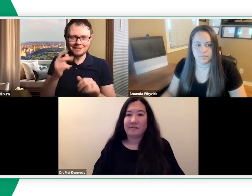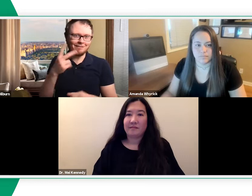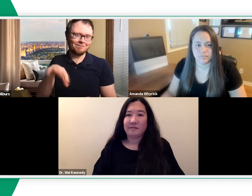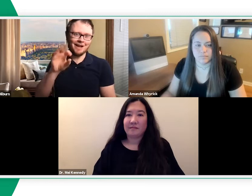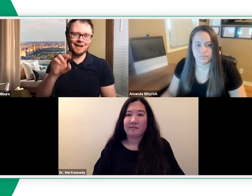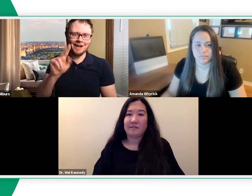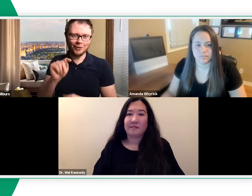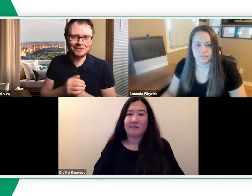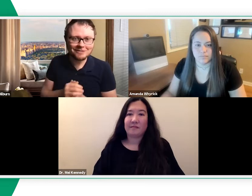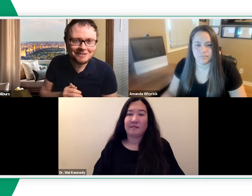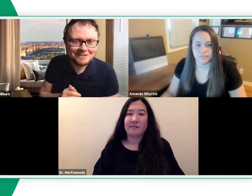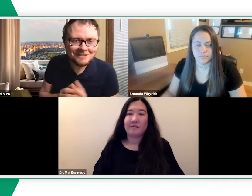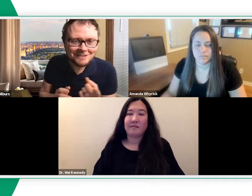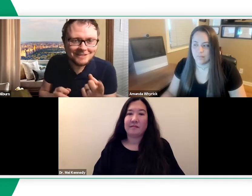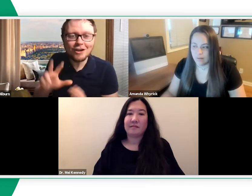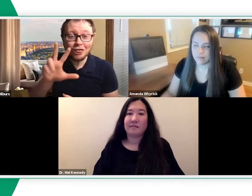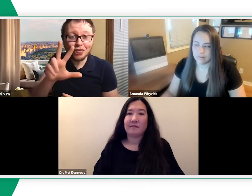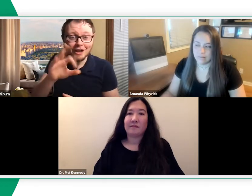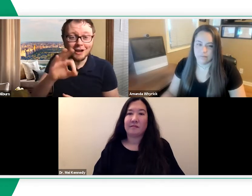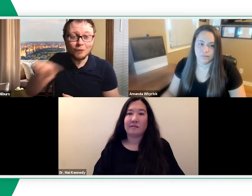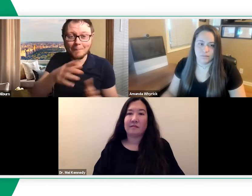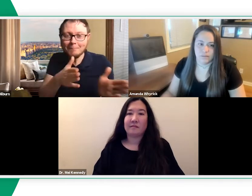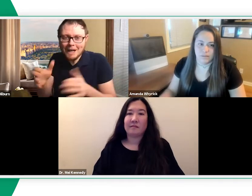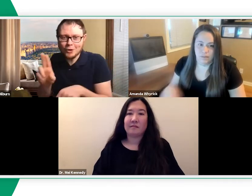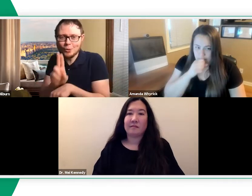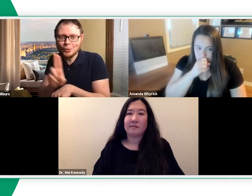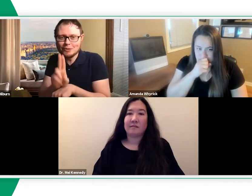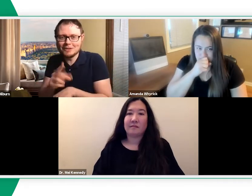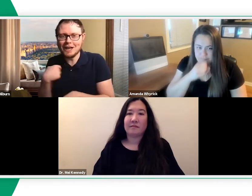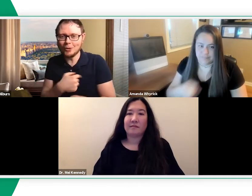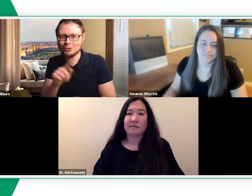time learning about toolkits. So I'm happy that you all are here with us.